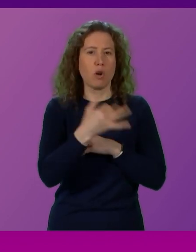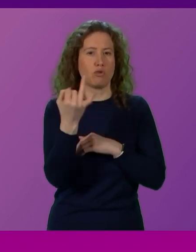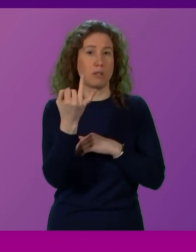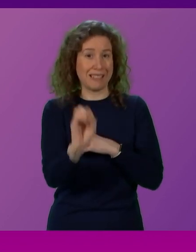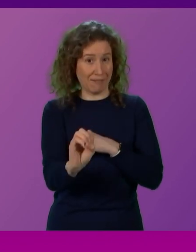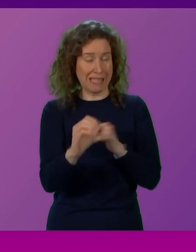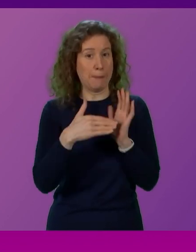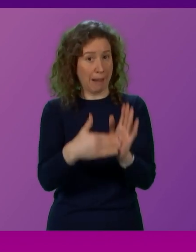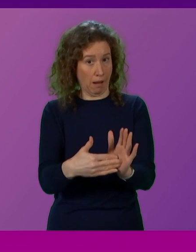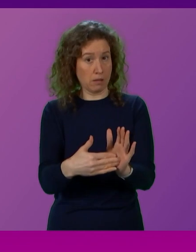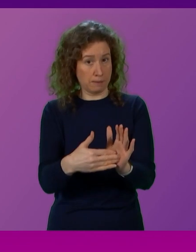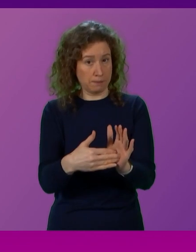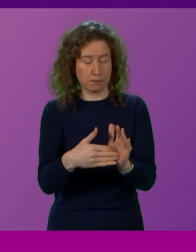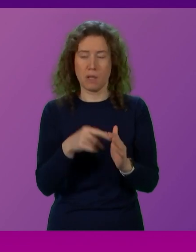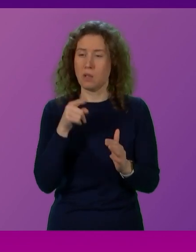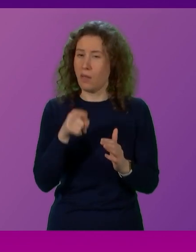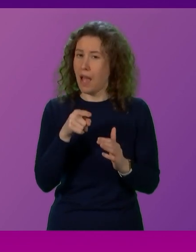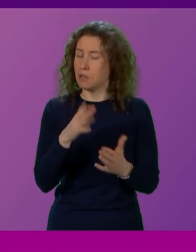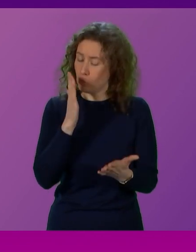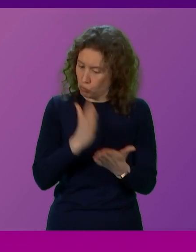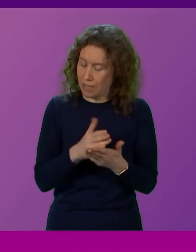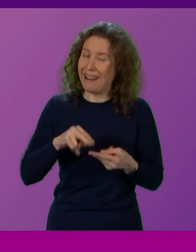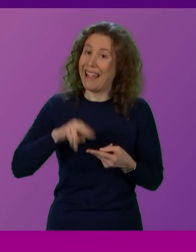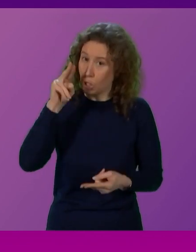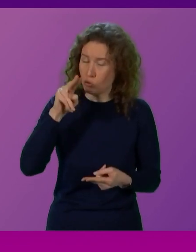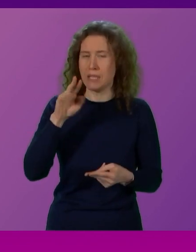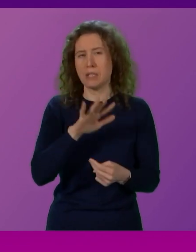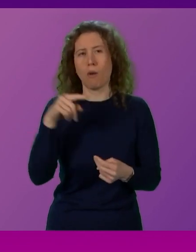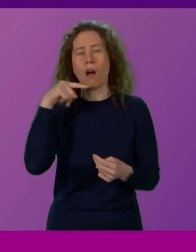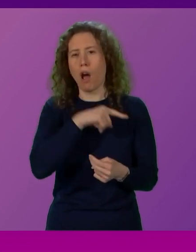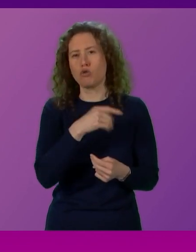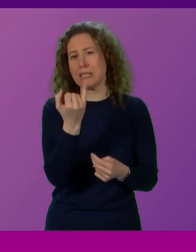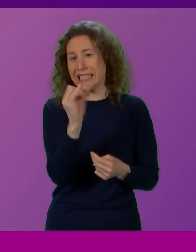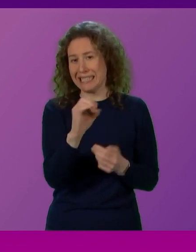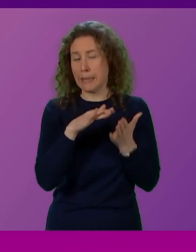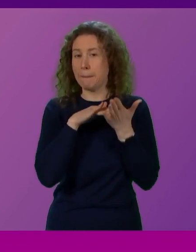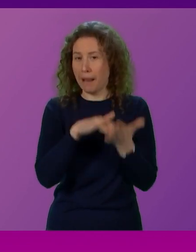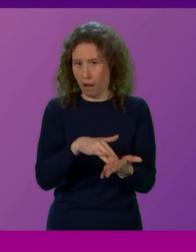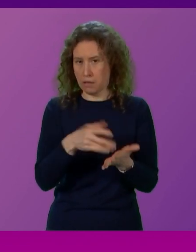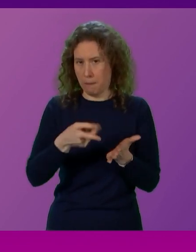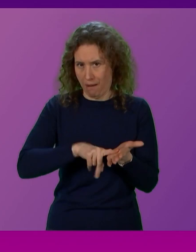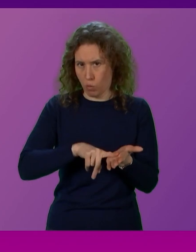That is a real-terms increase of £160 million.